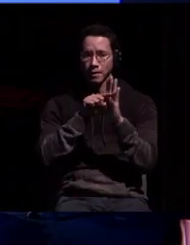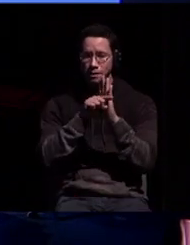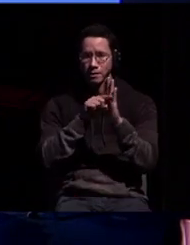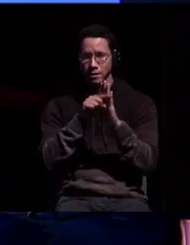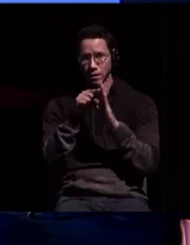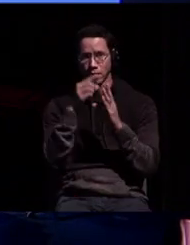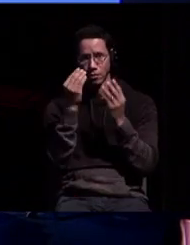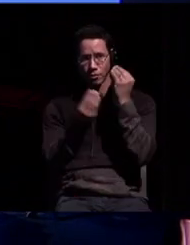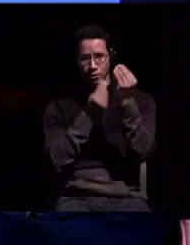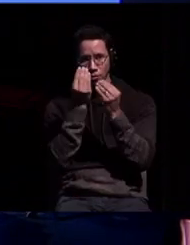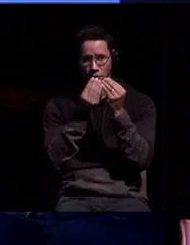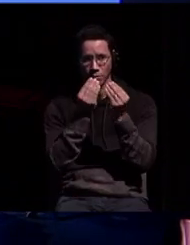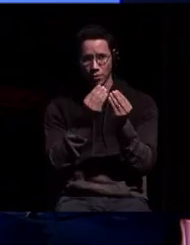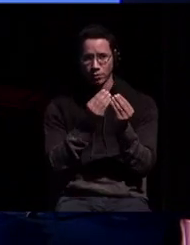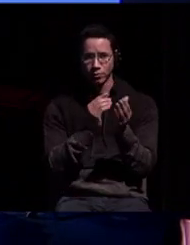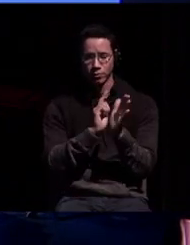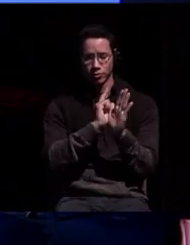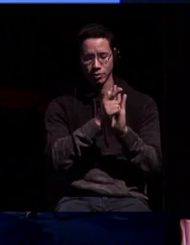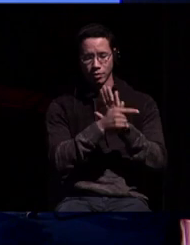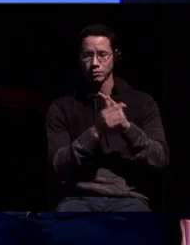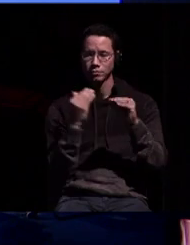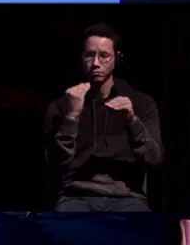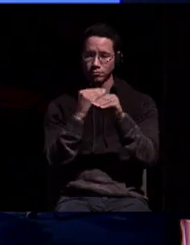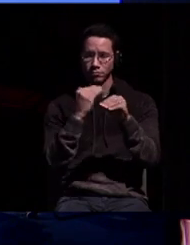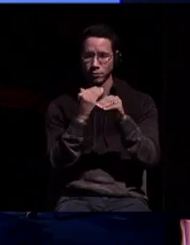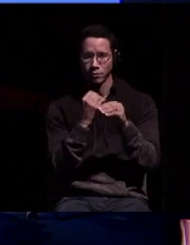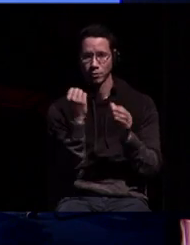and women’s empowerment impact on tourism development